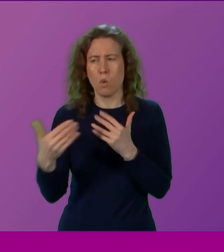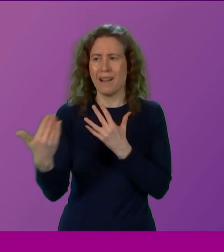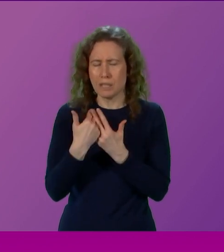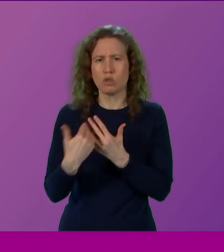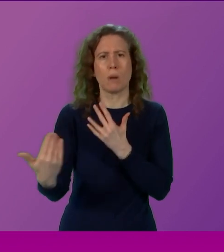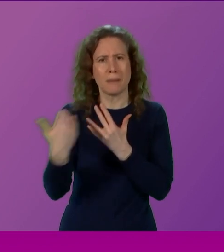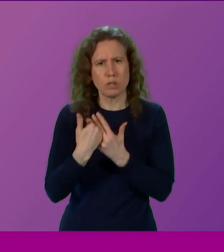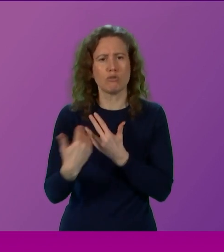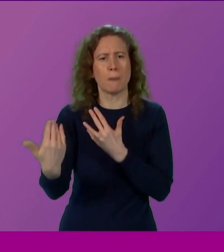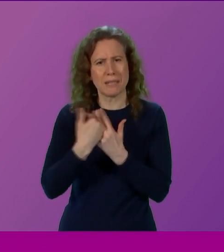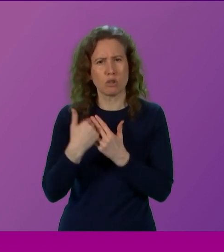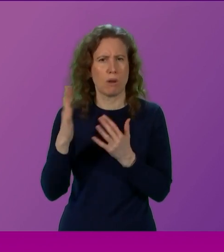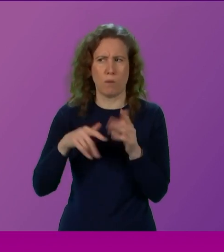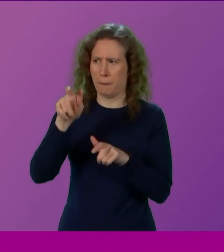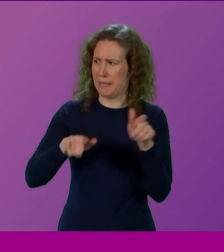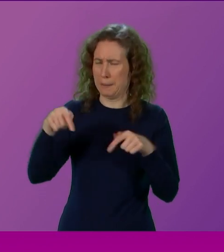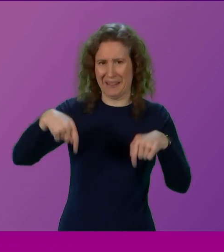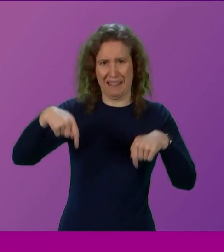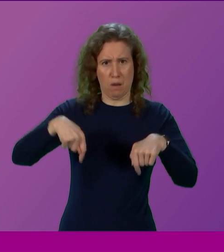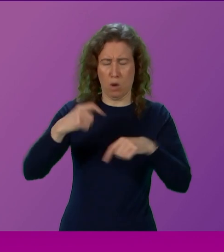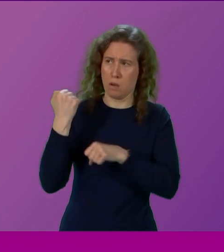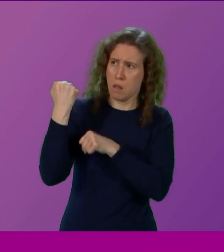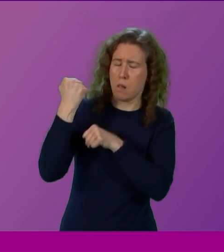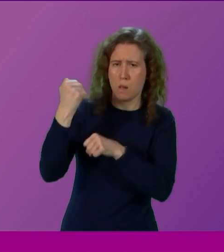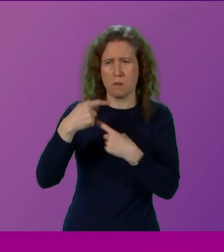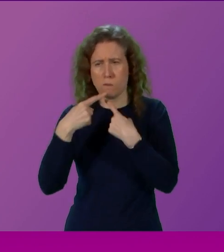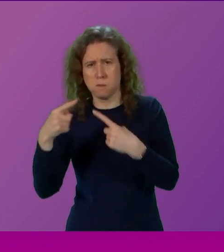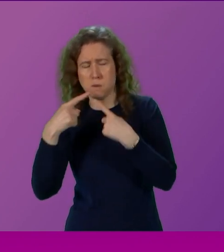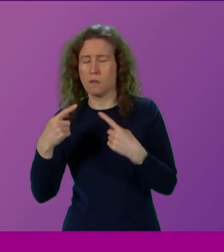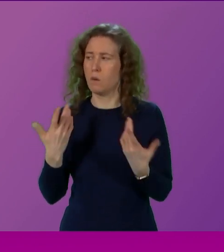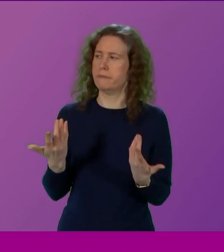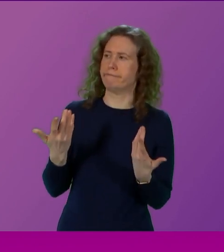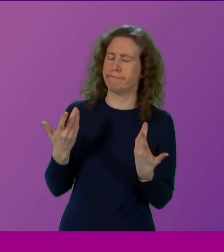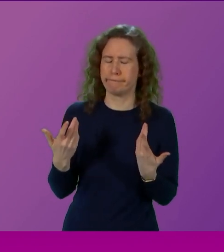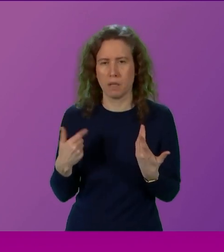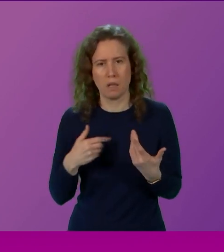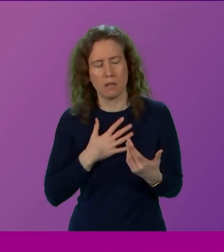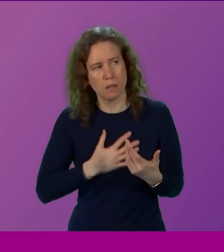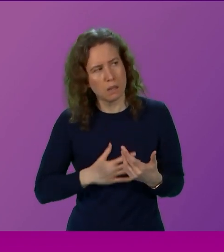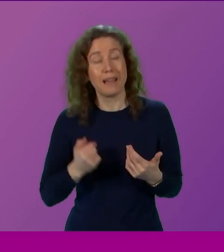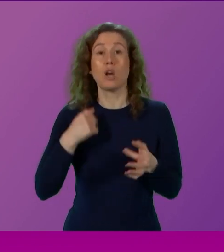from protesters in the public gallery. In a democratic society, we recognise that there